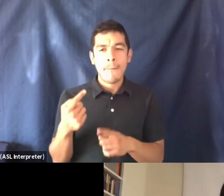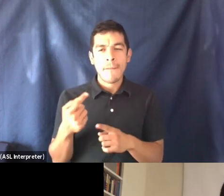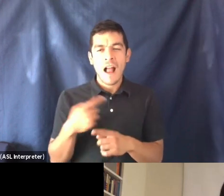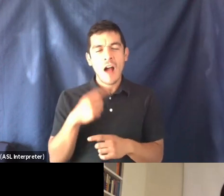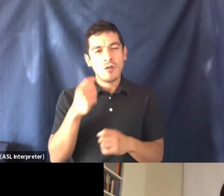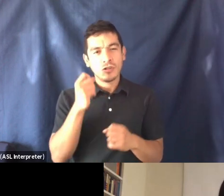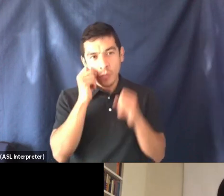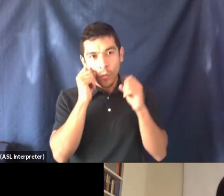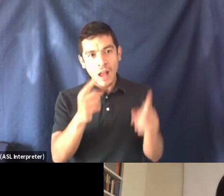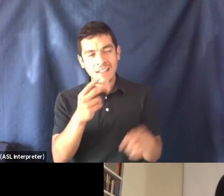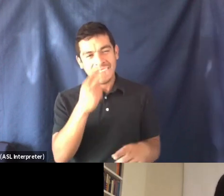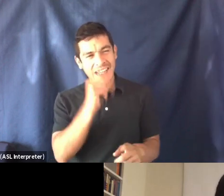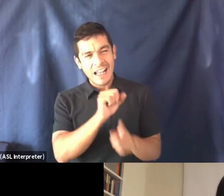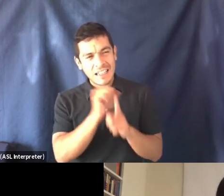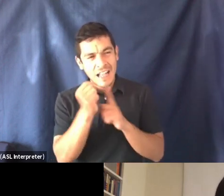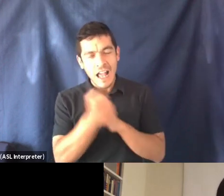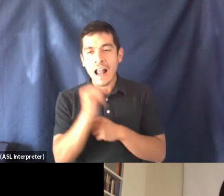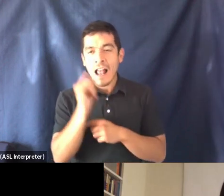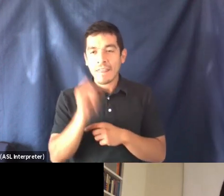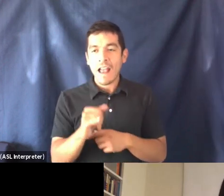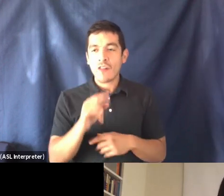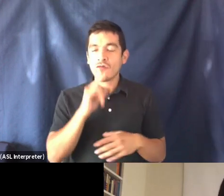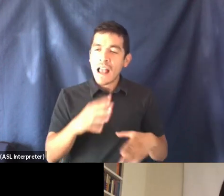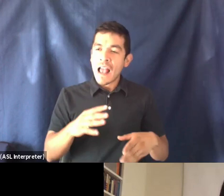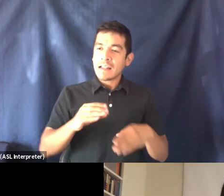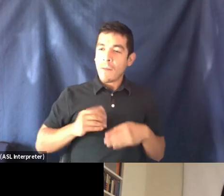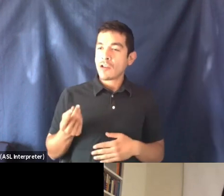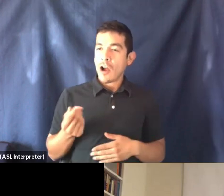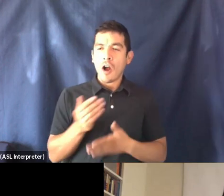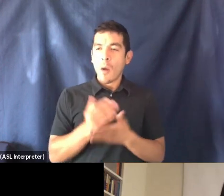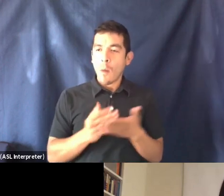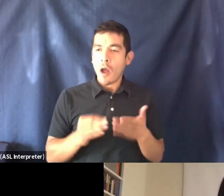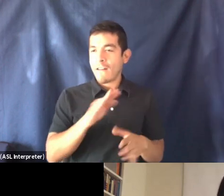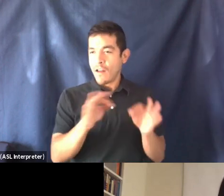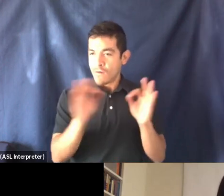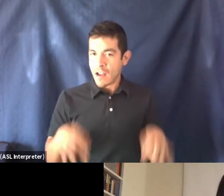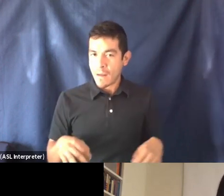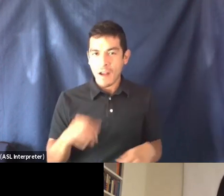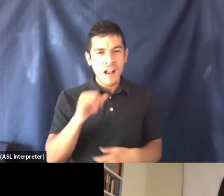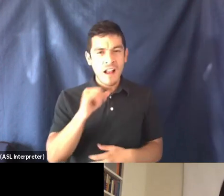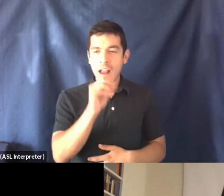that had somehow integrated dogs to be a part of their framework to not be owned and still roam freely.